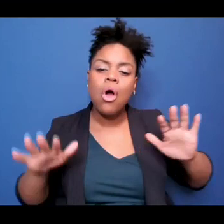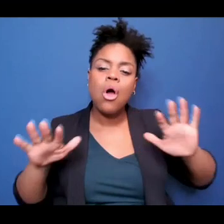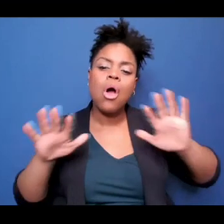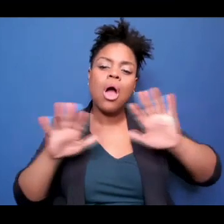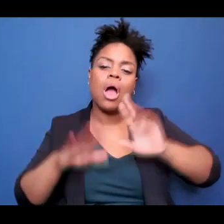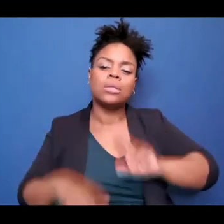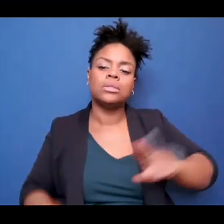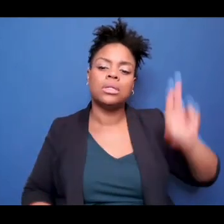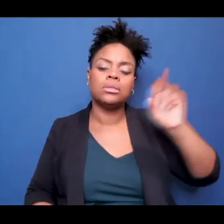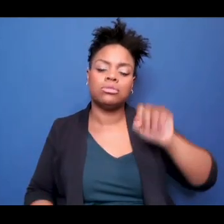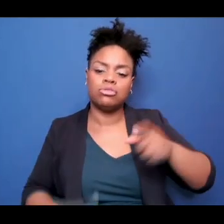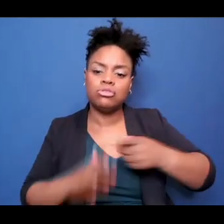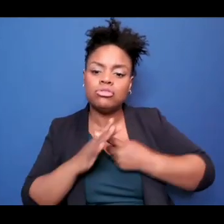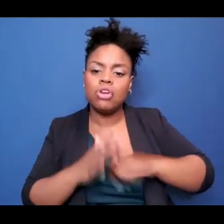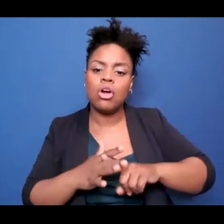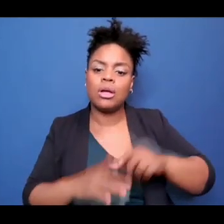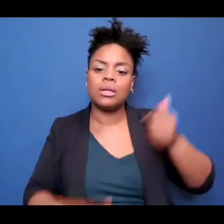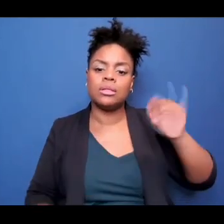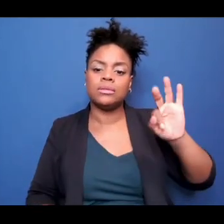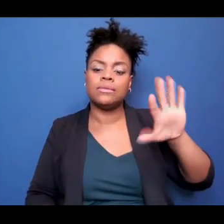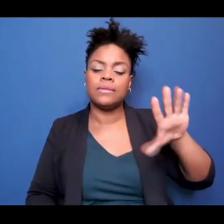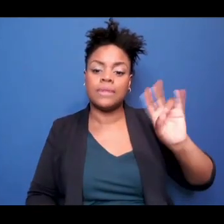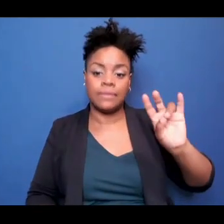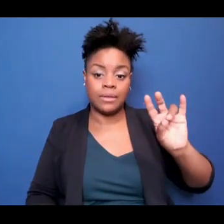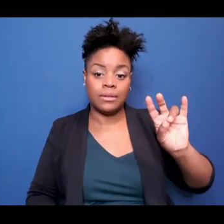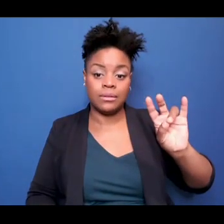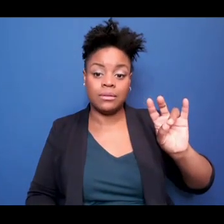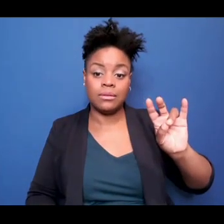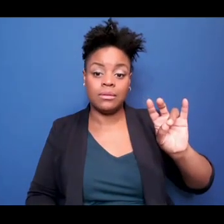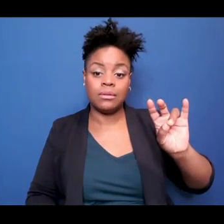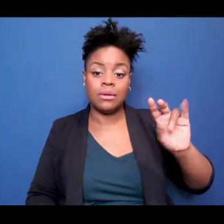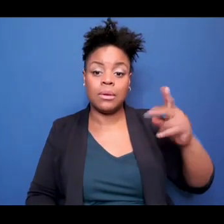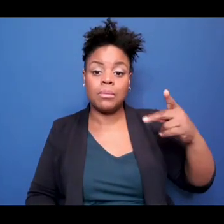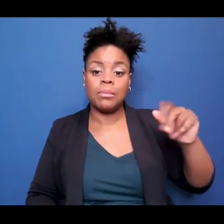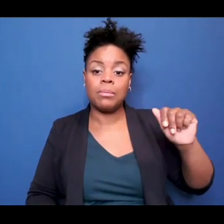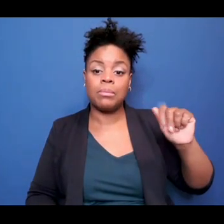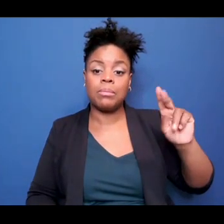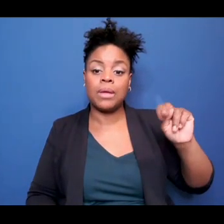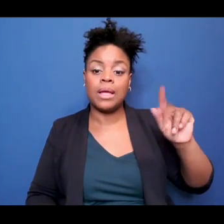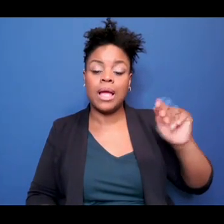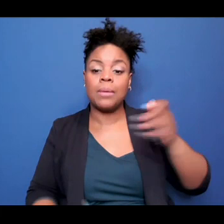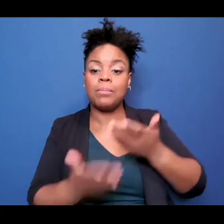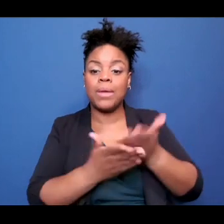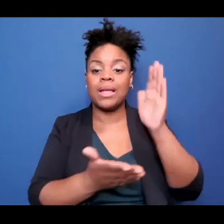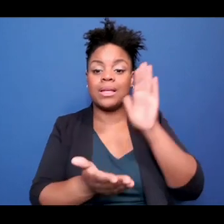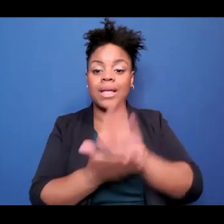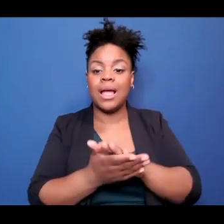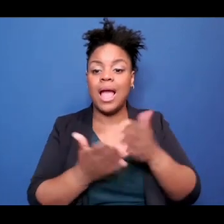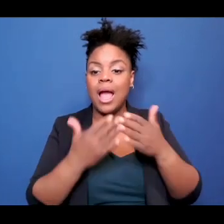SO ONCE A NATIONWIDE CHAIN, SAMB O'S BEGAN IN 1-9D 57 AS A PANCAKE HOUSE IN SANTA BARBARA